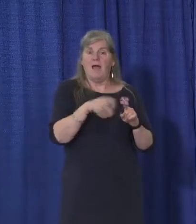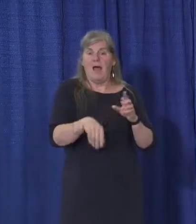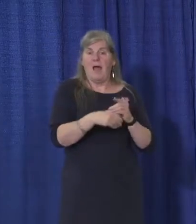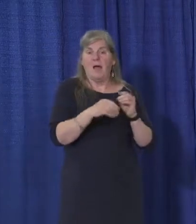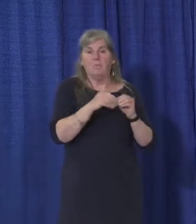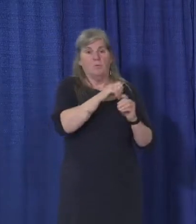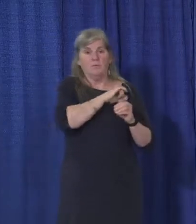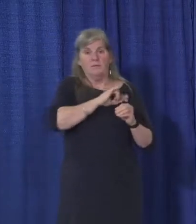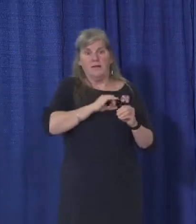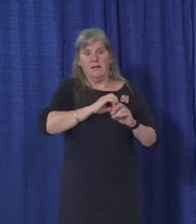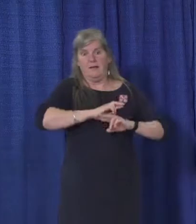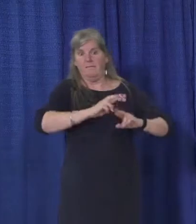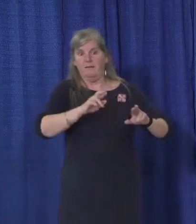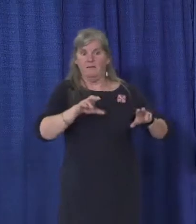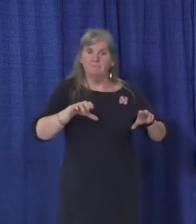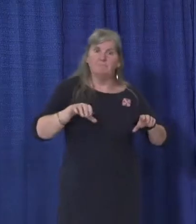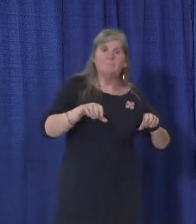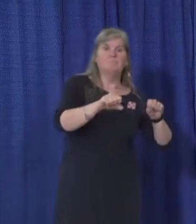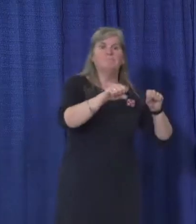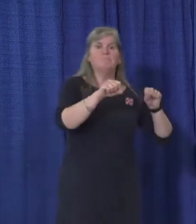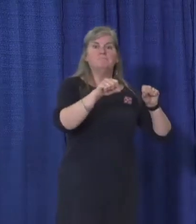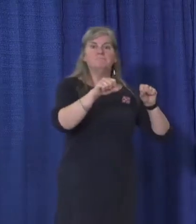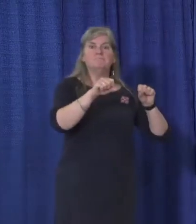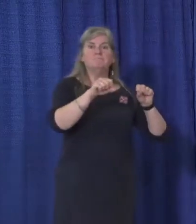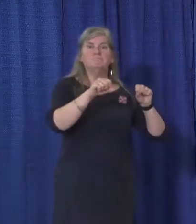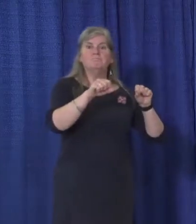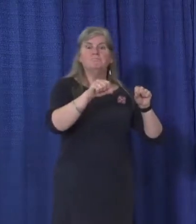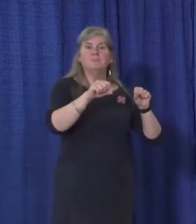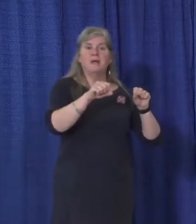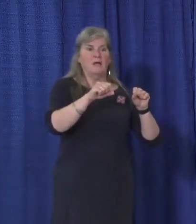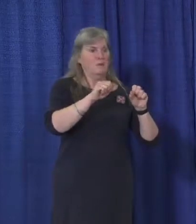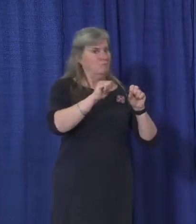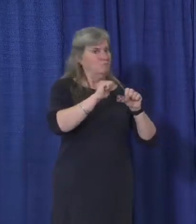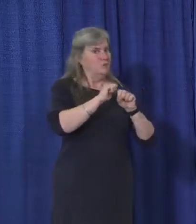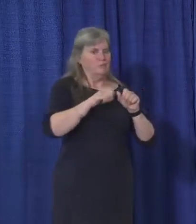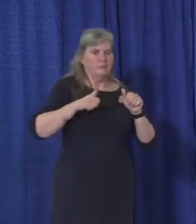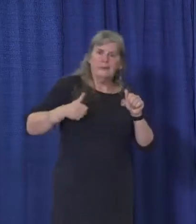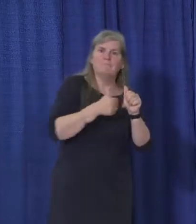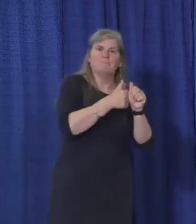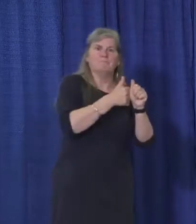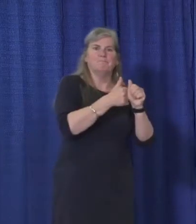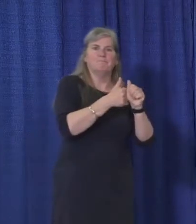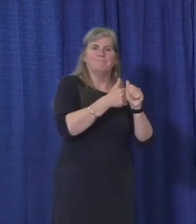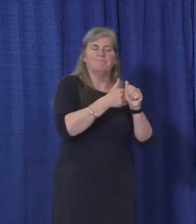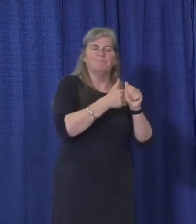have added staff and we are collectively staying on top of